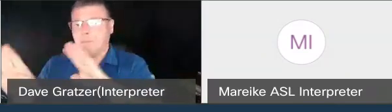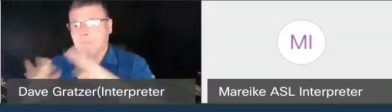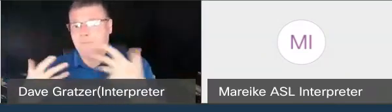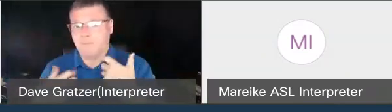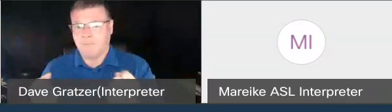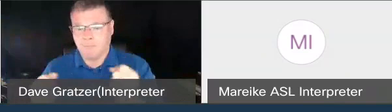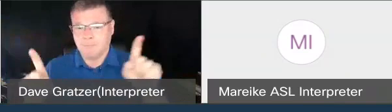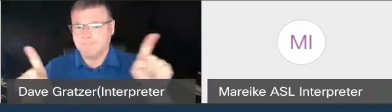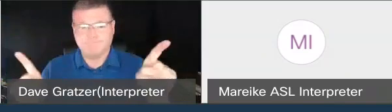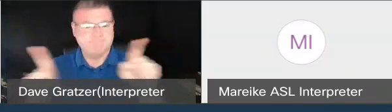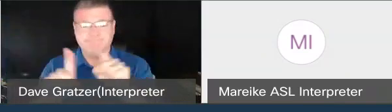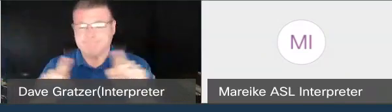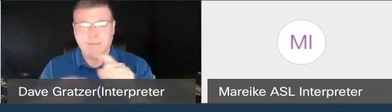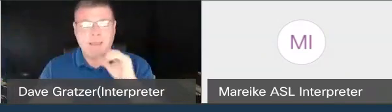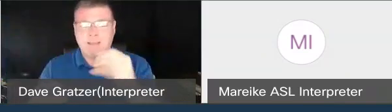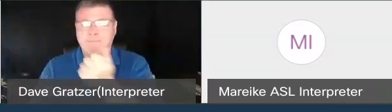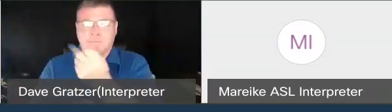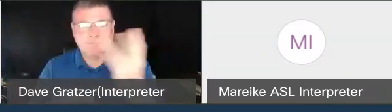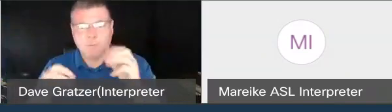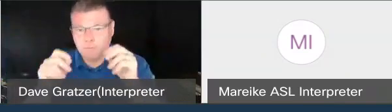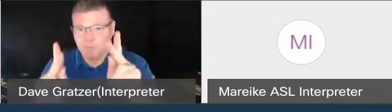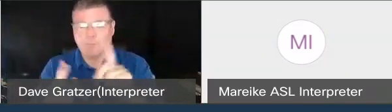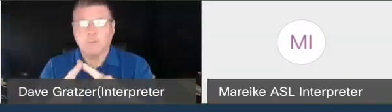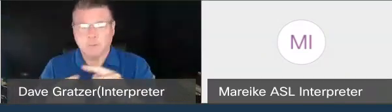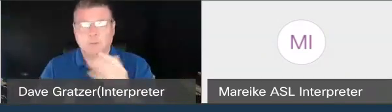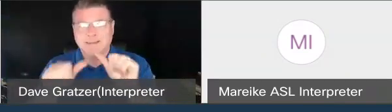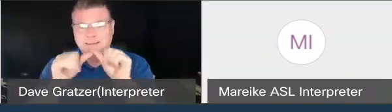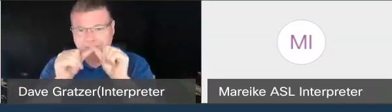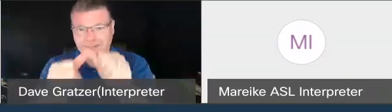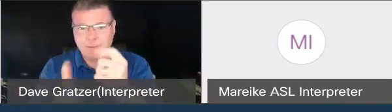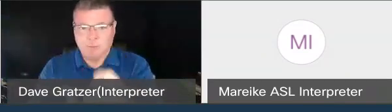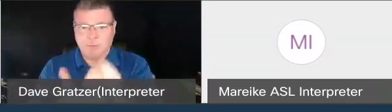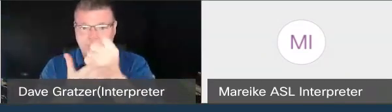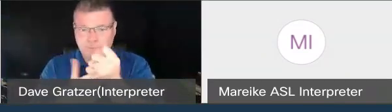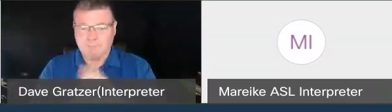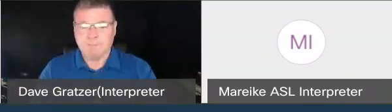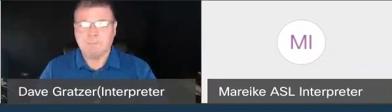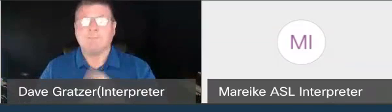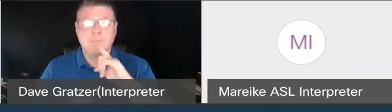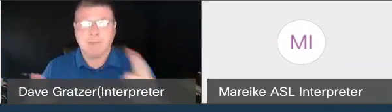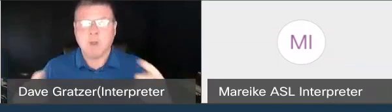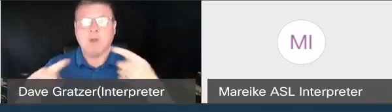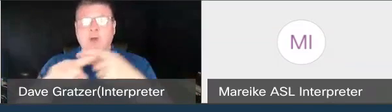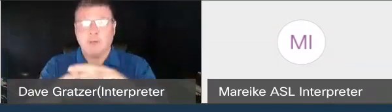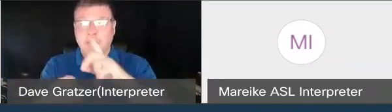resulting in few opportunities to start or continue treatment. There is a critical need for cross-disciplinary collaboration